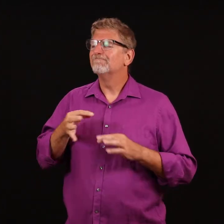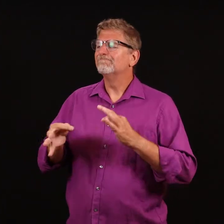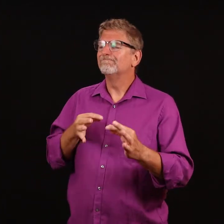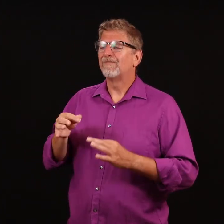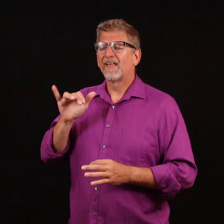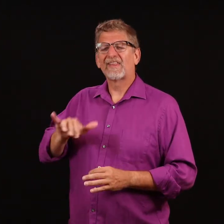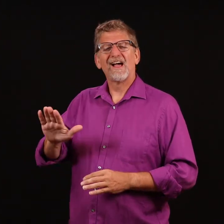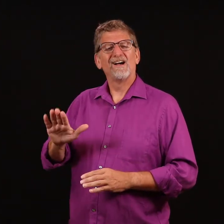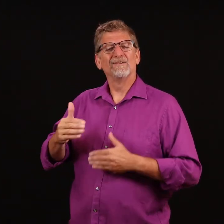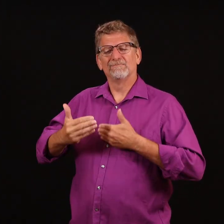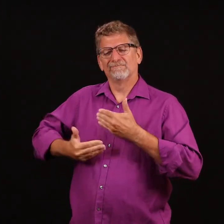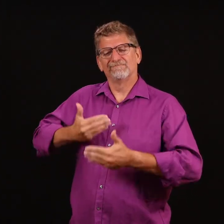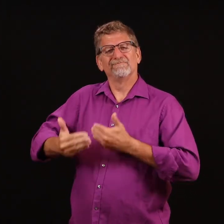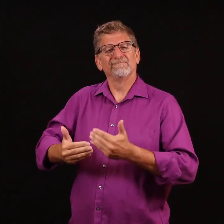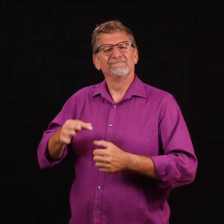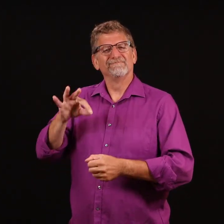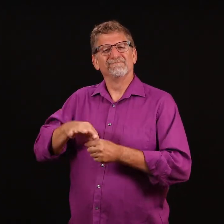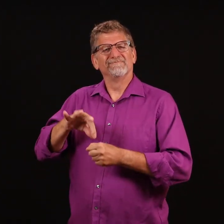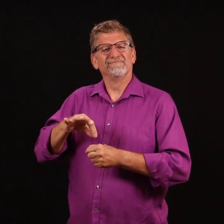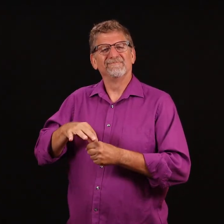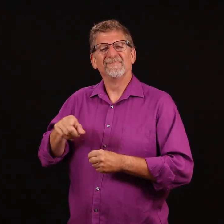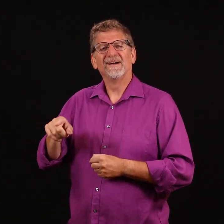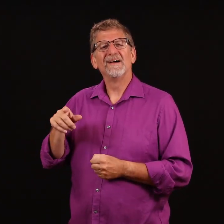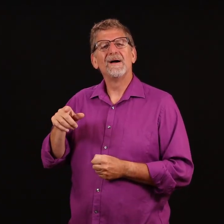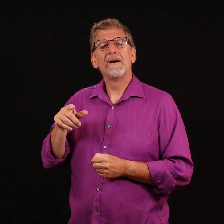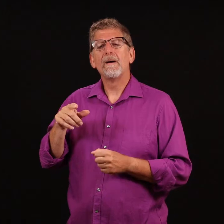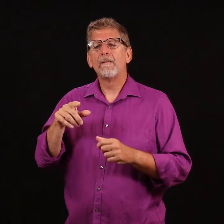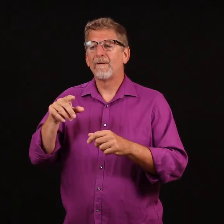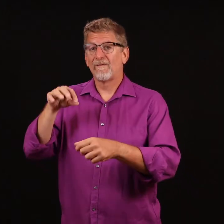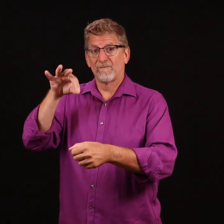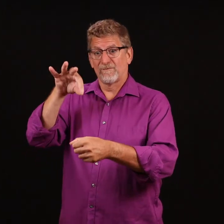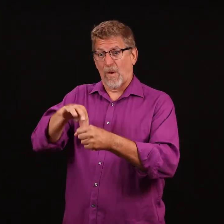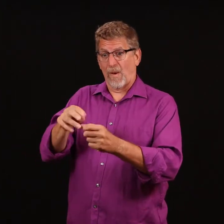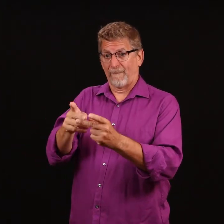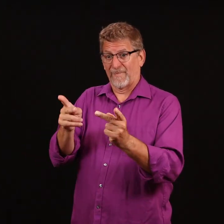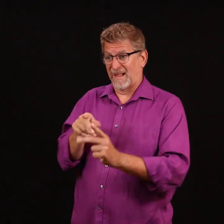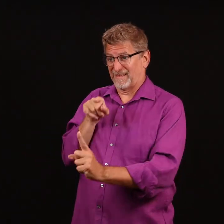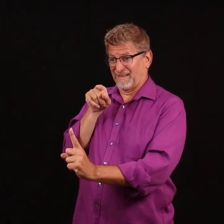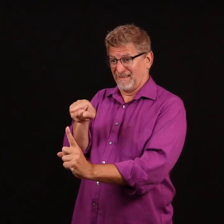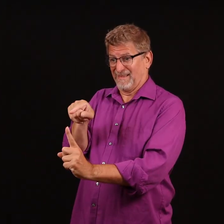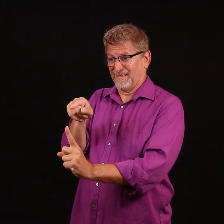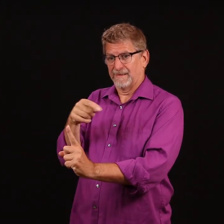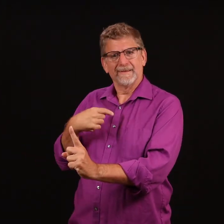It's described as this, a person is unable to go to the voting place.